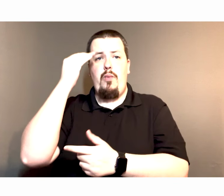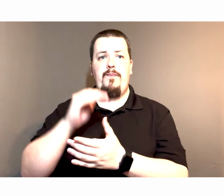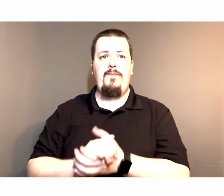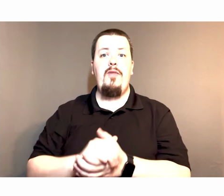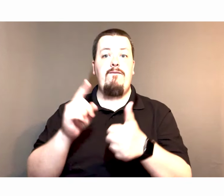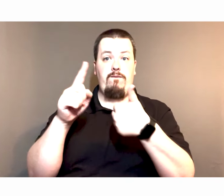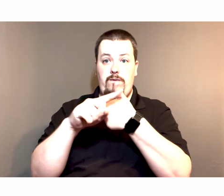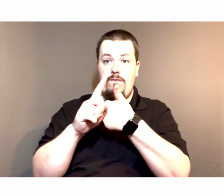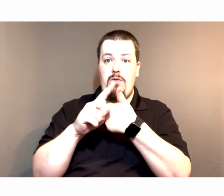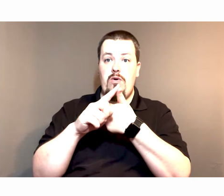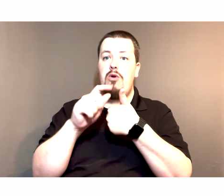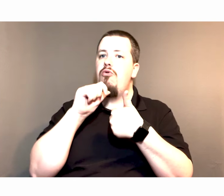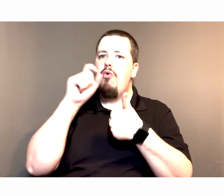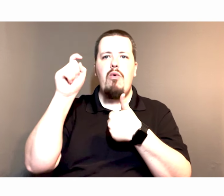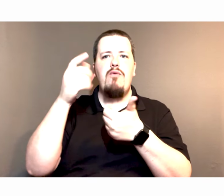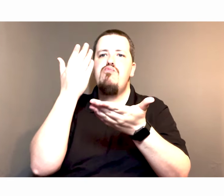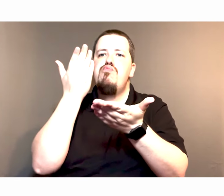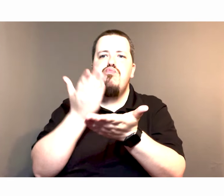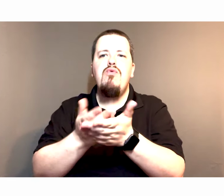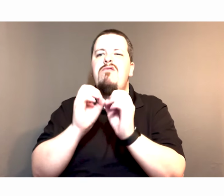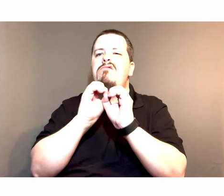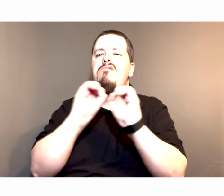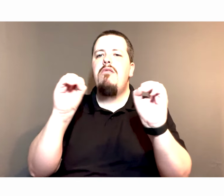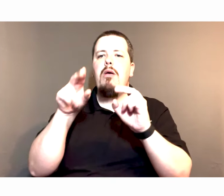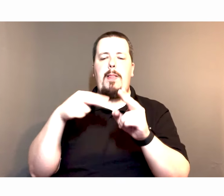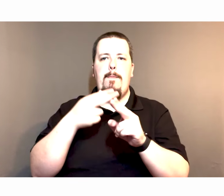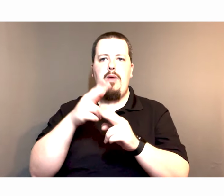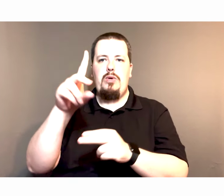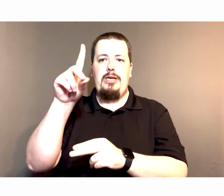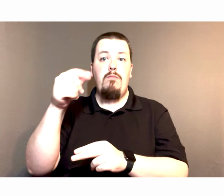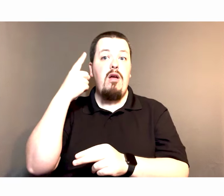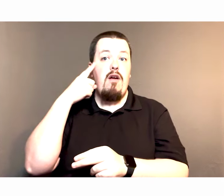First, you do not have to prove anything about your disability in order to vote.